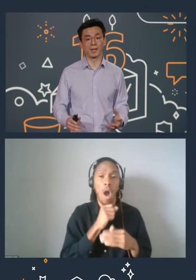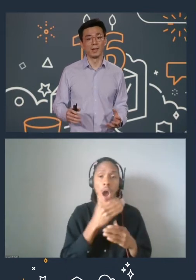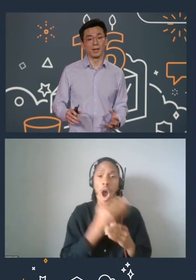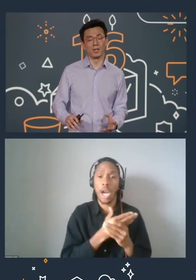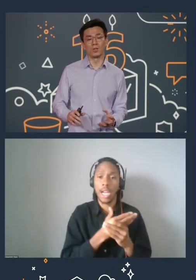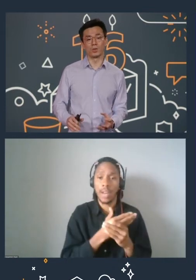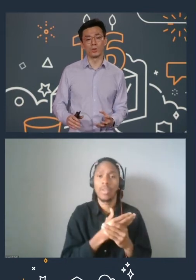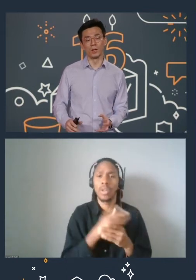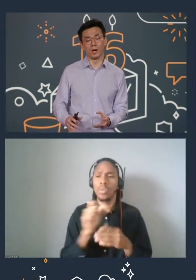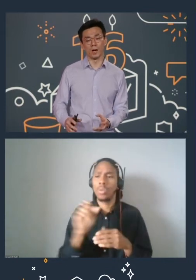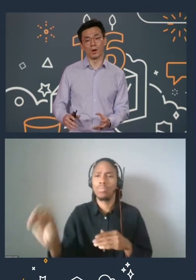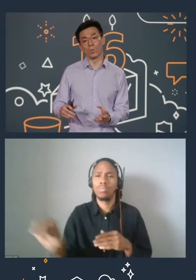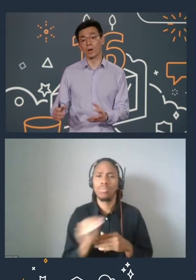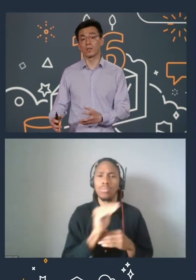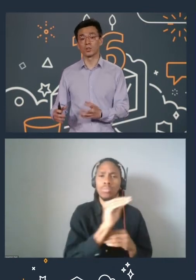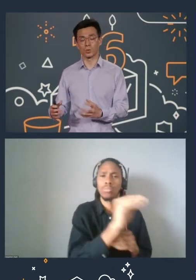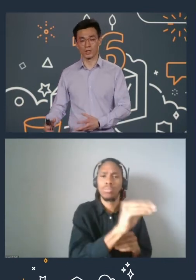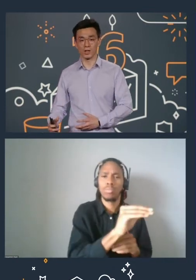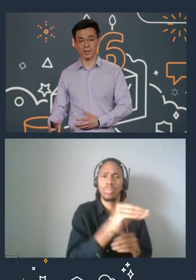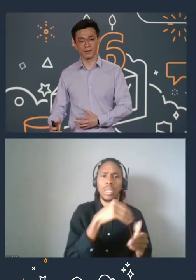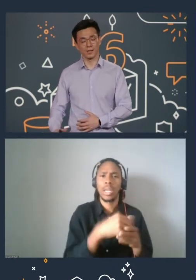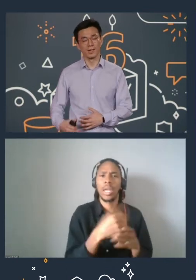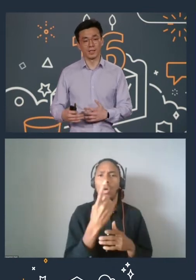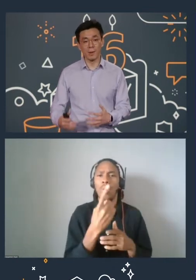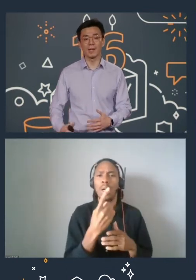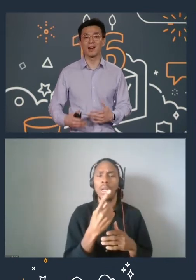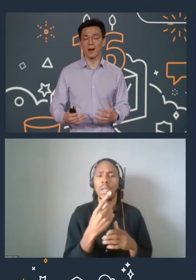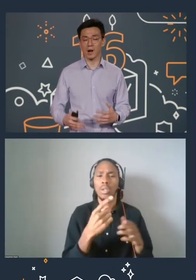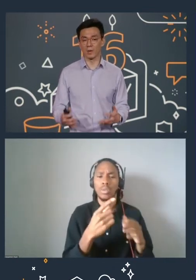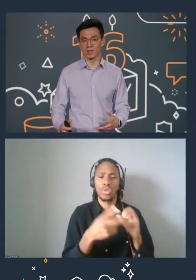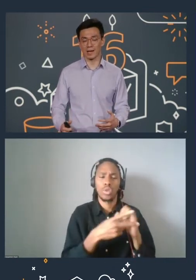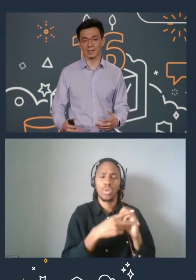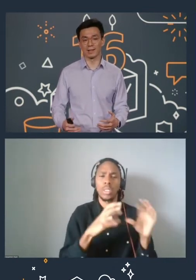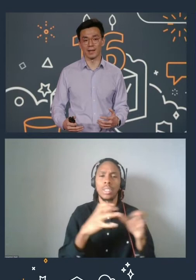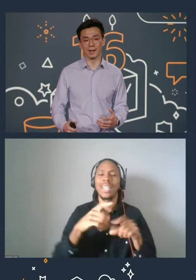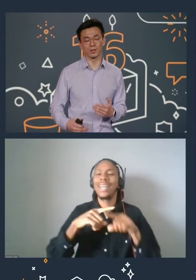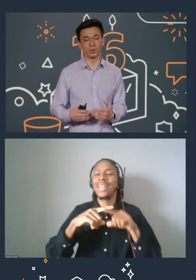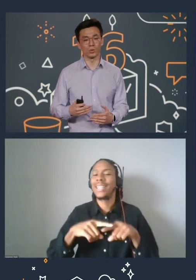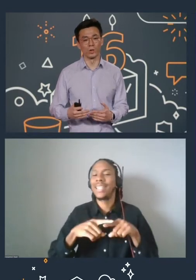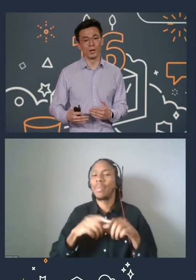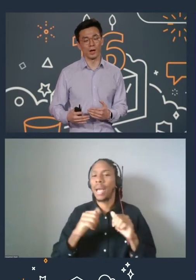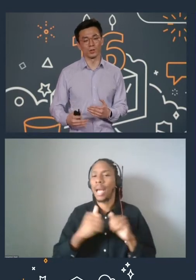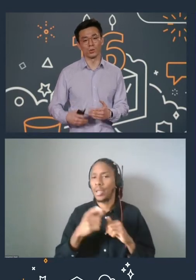into one of the storage classes, depending on how you expect the data to,